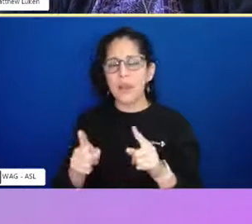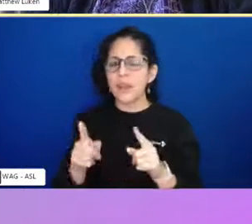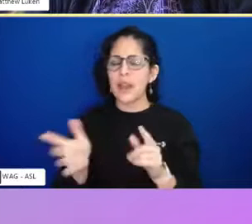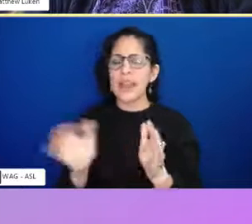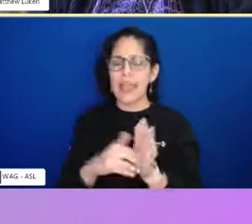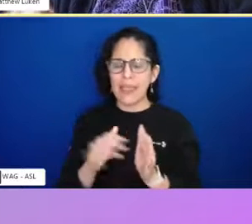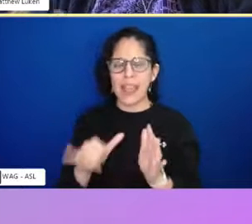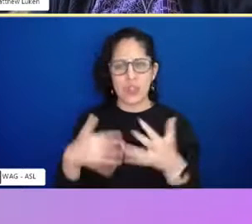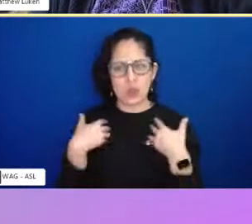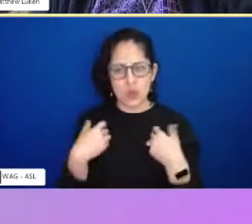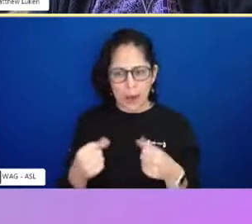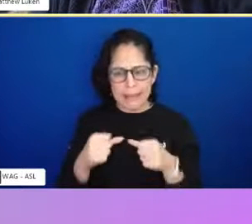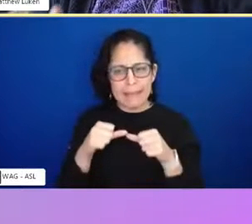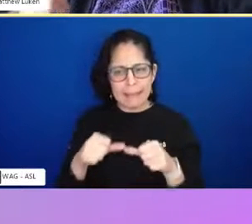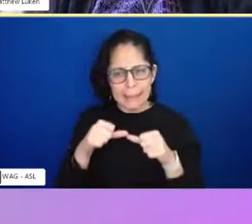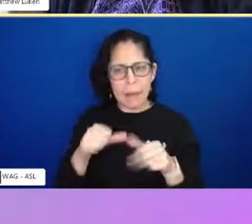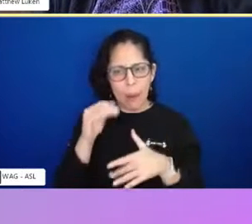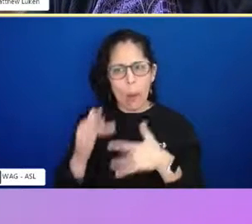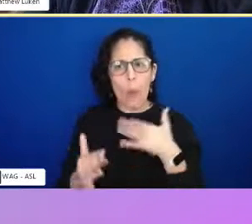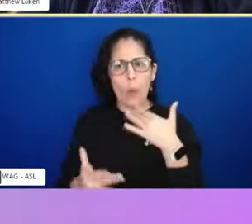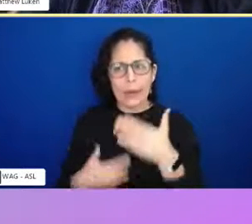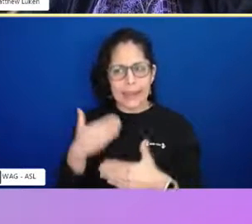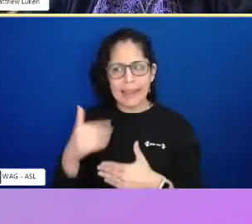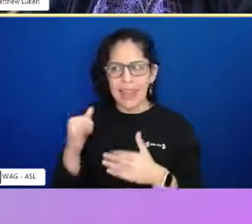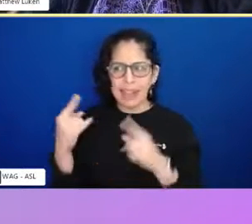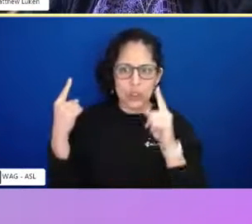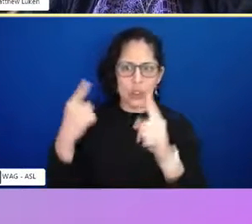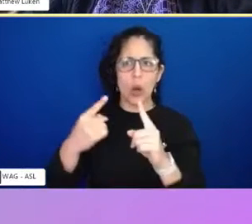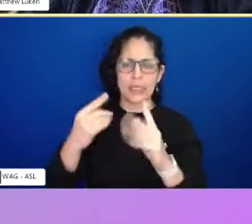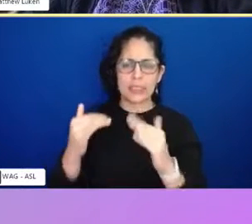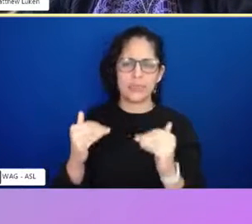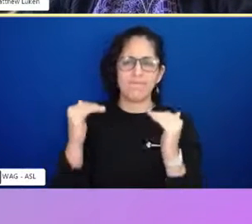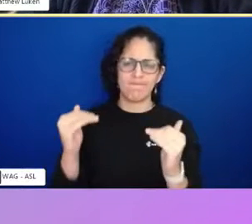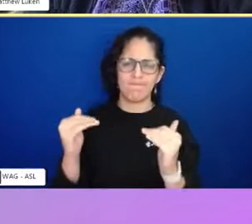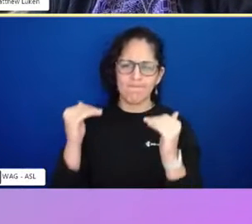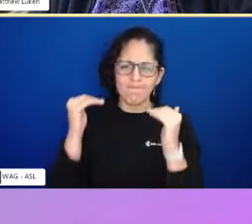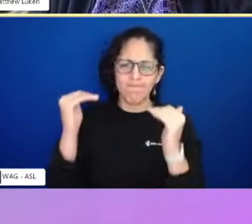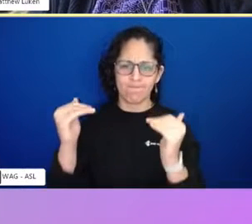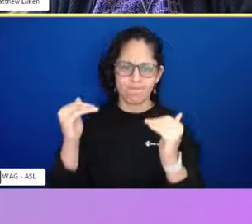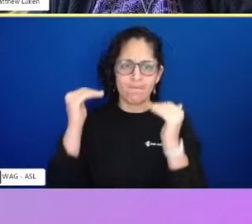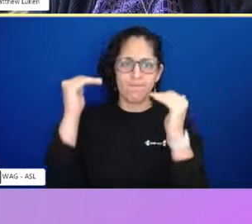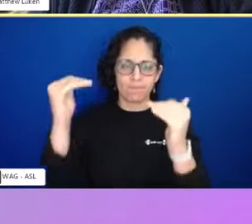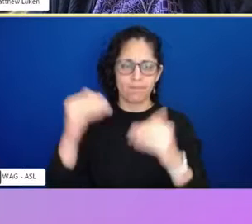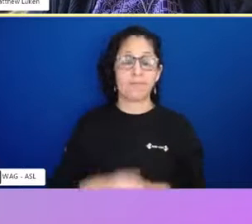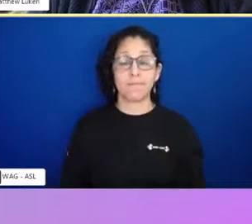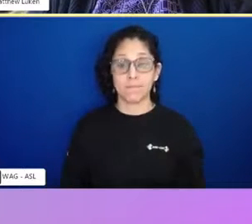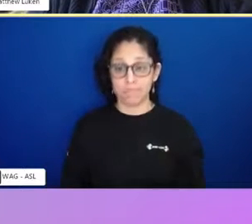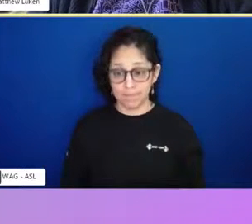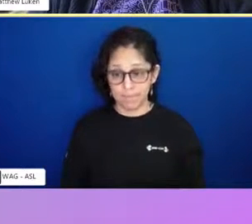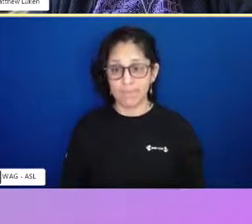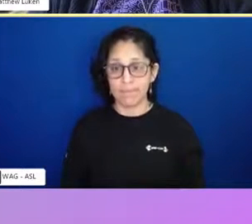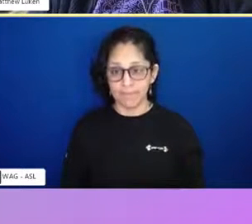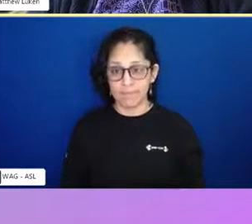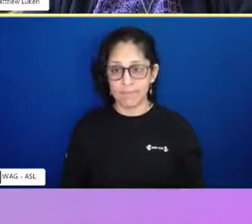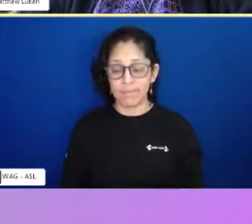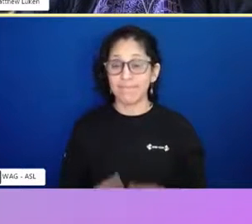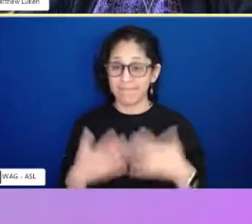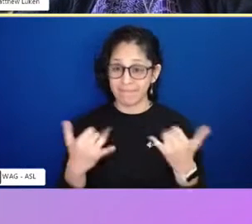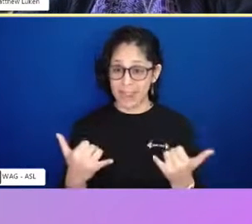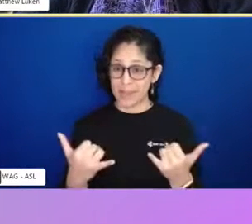seen it yet go back and watch it on the replay. But, buying the strength keep going keep moving the target, it gets